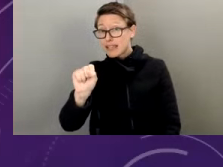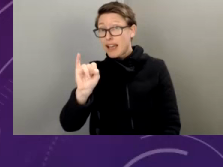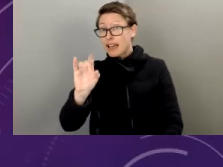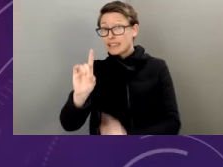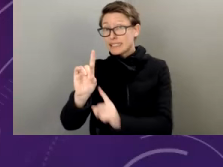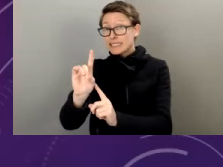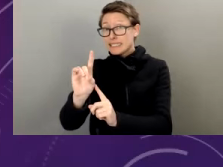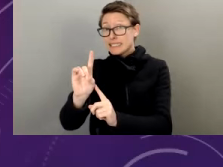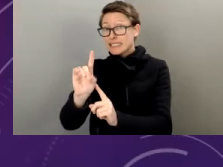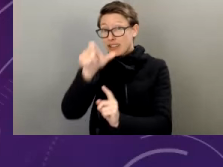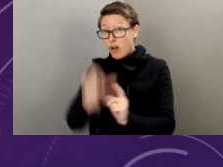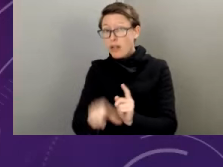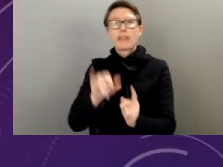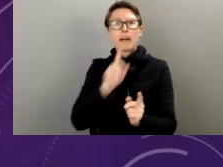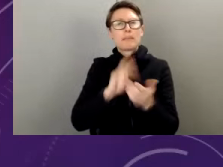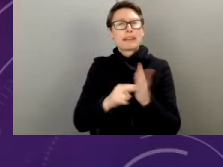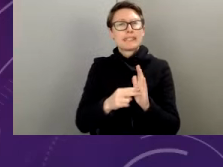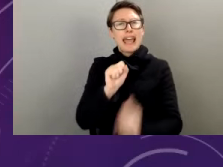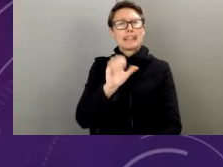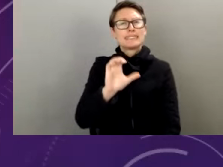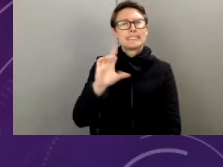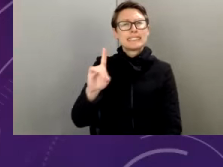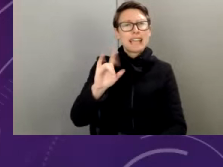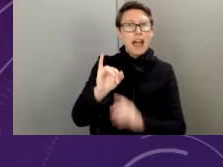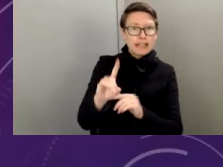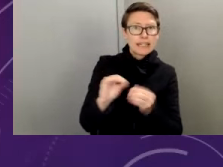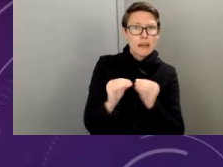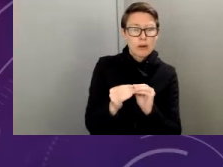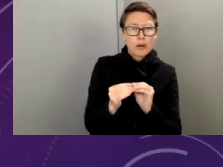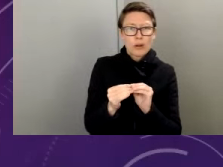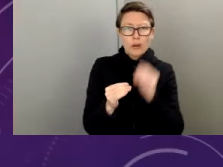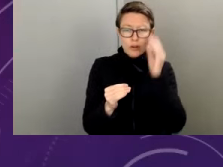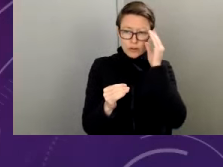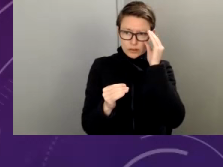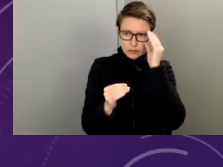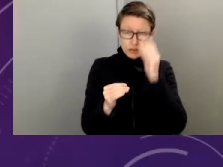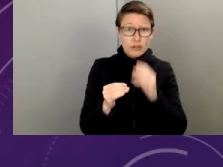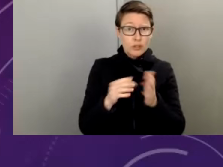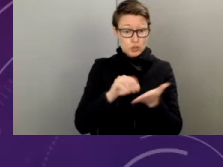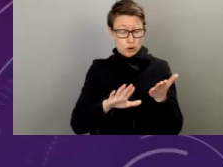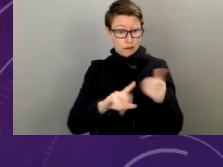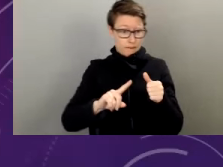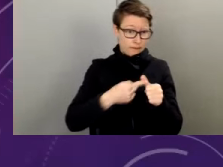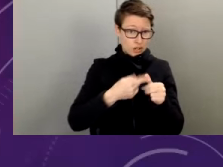Four. In our system, they do require the student's first and last name. Sometimes we get students with the same name